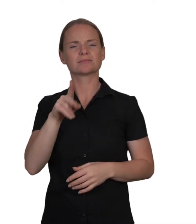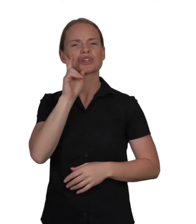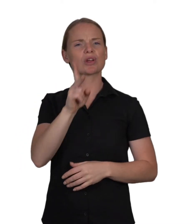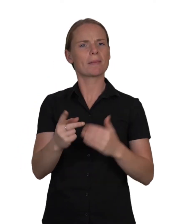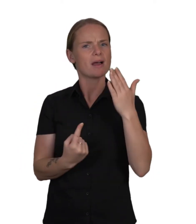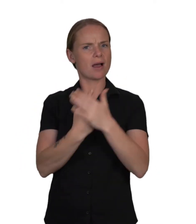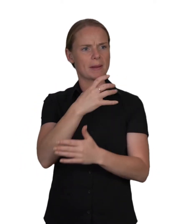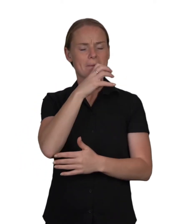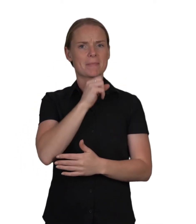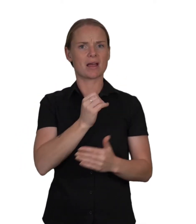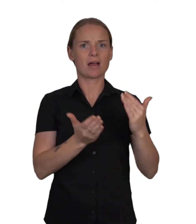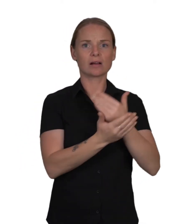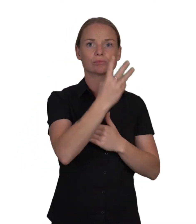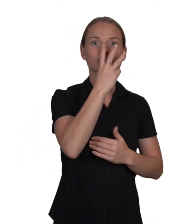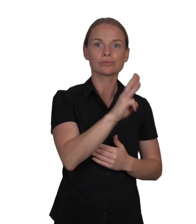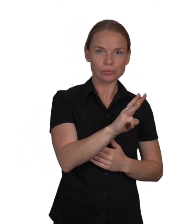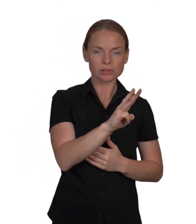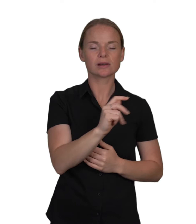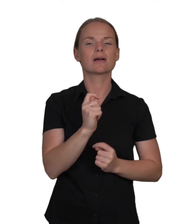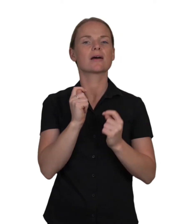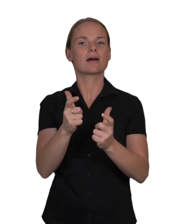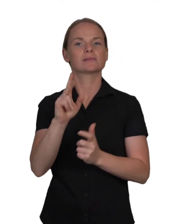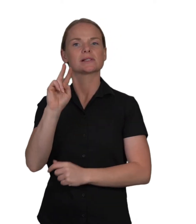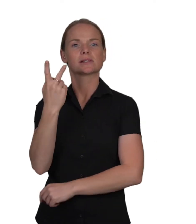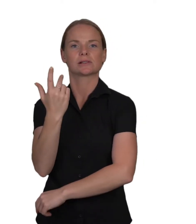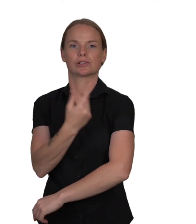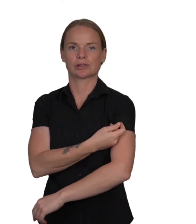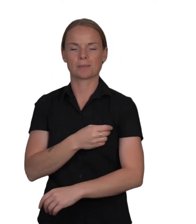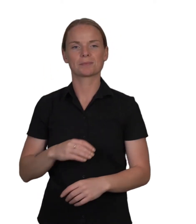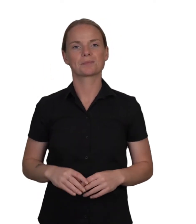This is more commonly seen in males aged under 30 after the second dose.